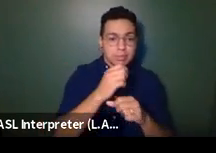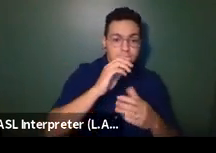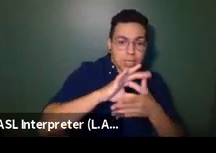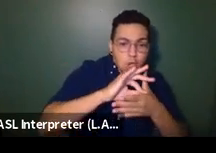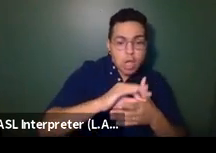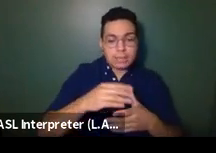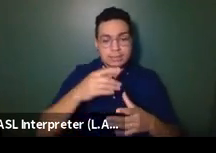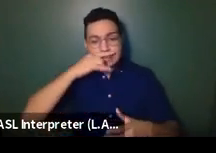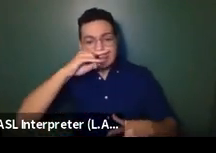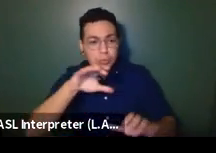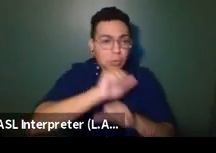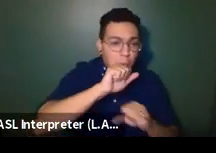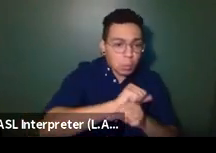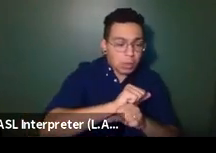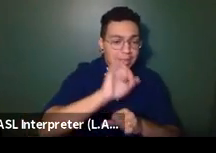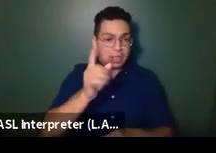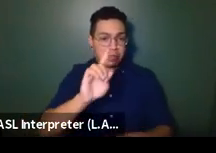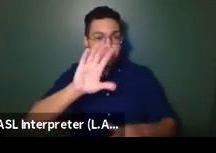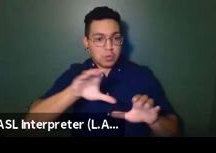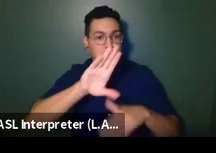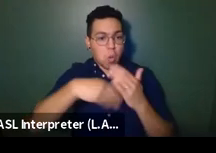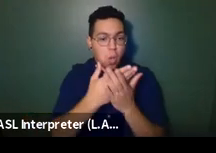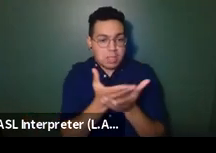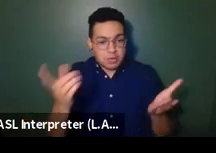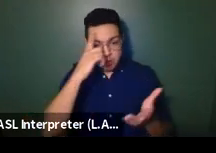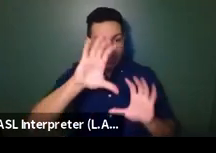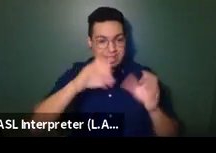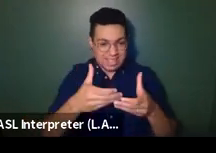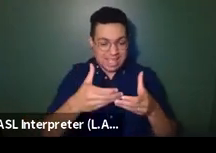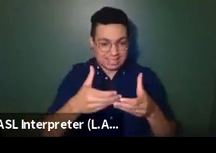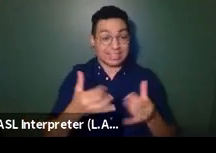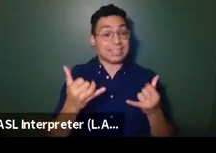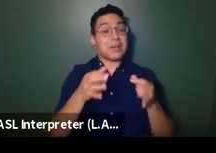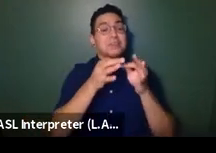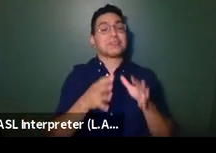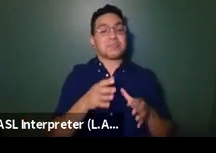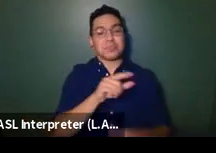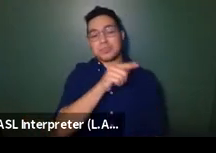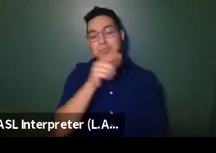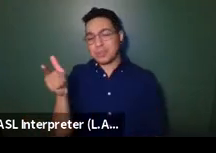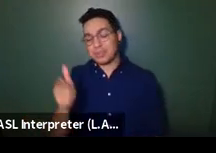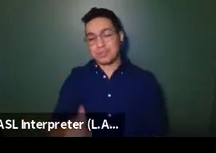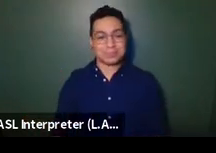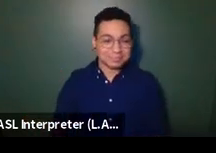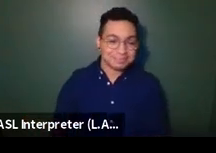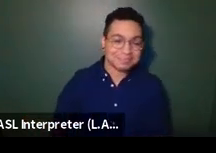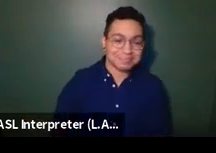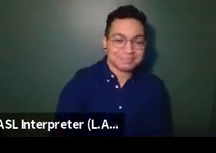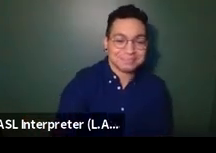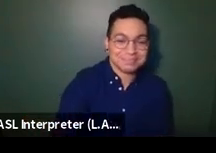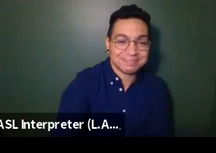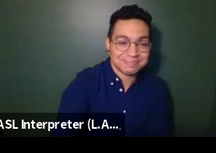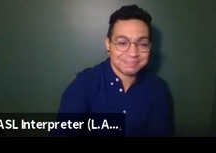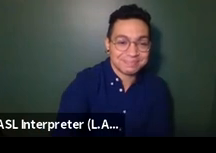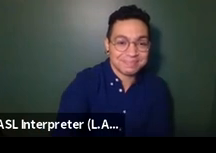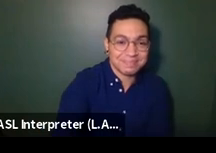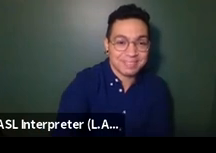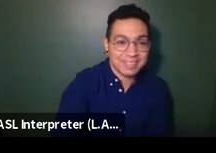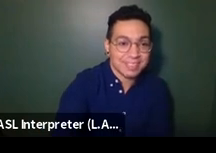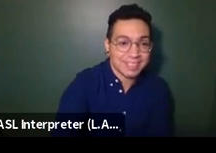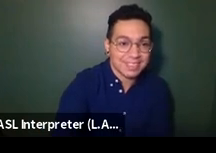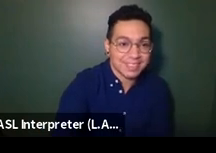ESD 189 - Amy Colburn: And this is where you put all of your materials for the class. So just to do a little bit of kind of navigation of here I'm school a G is really structured